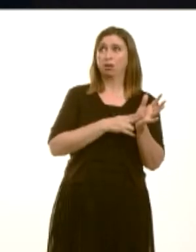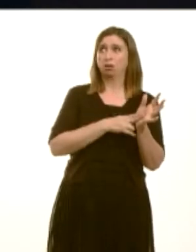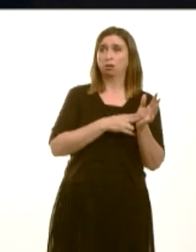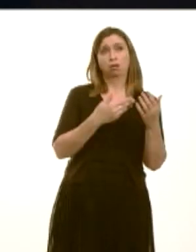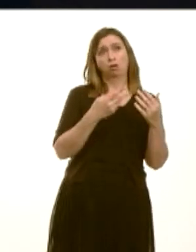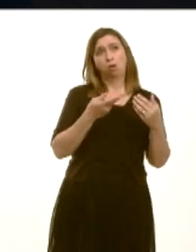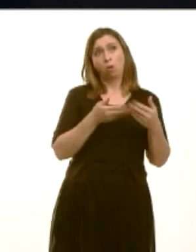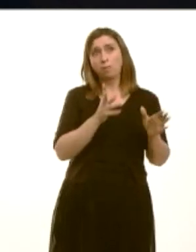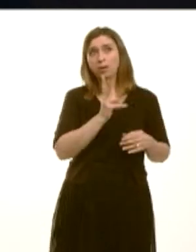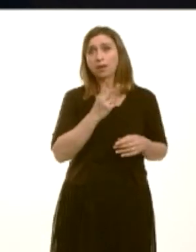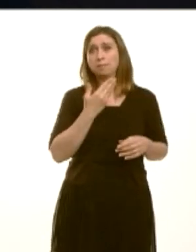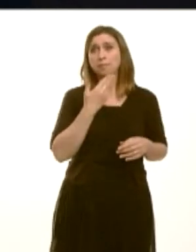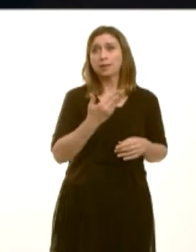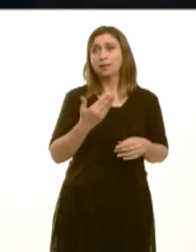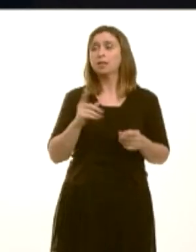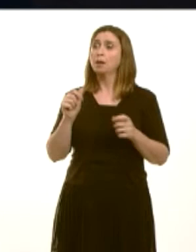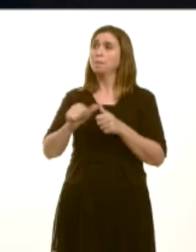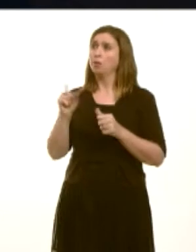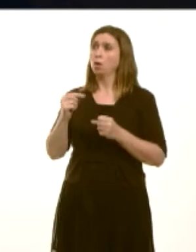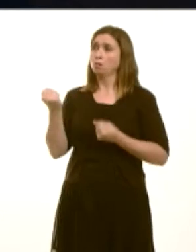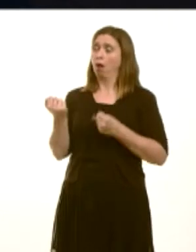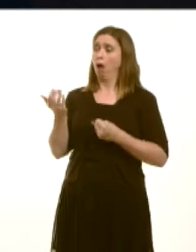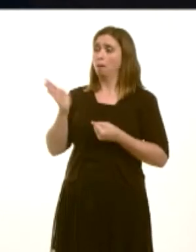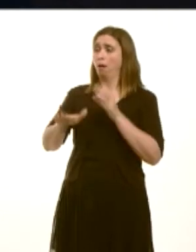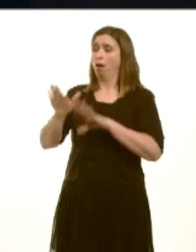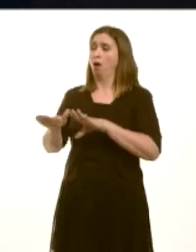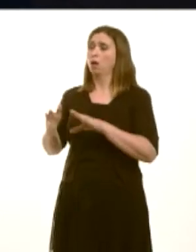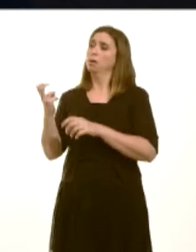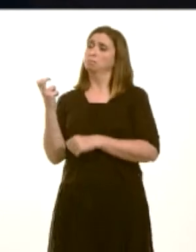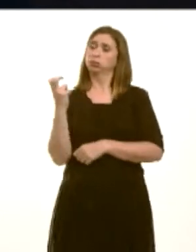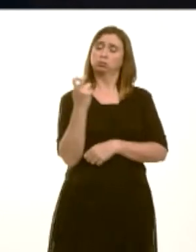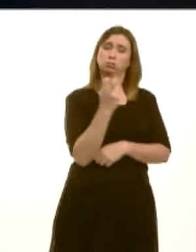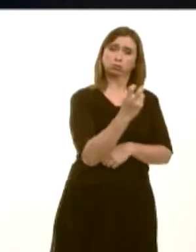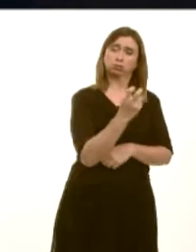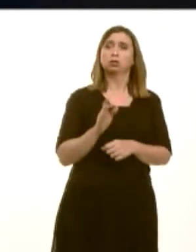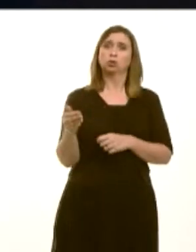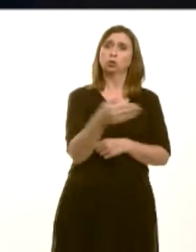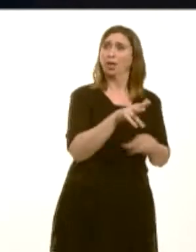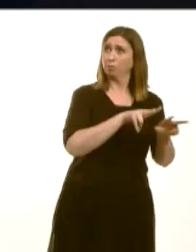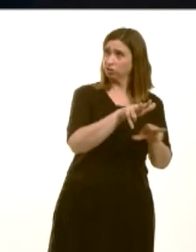serve to greatly alleviate traffic congestion in Aberystwyth town, as well as provide access